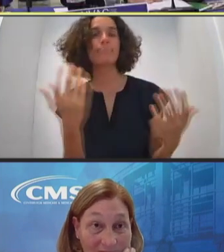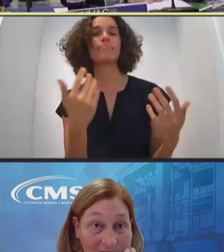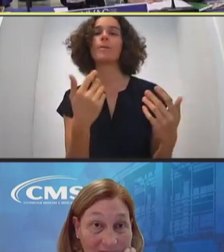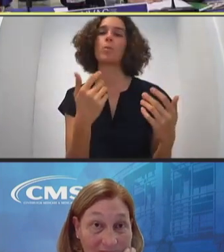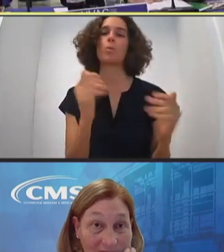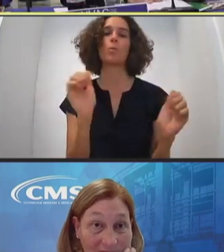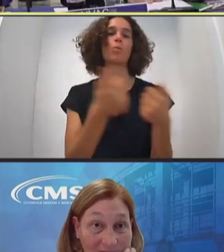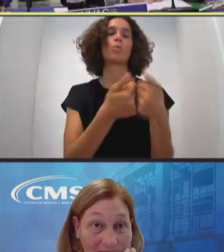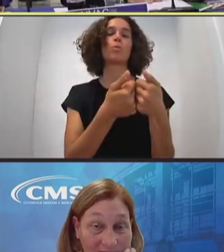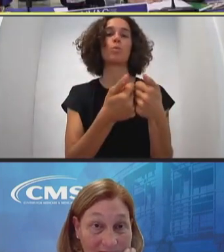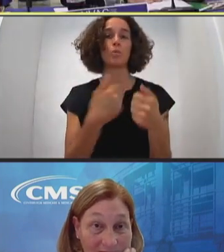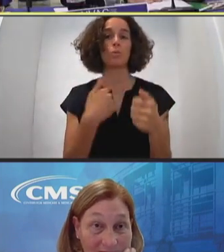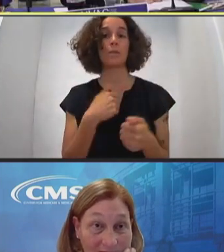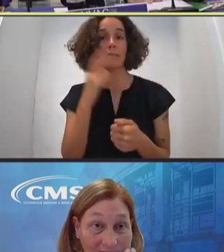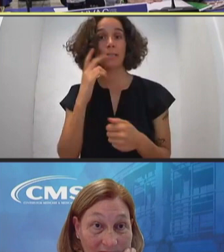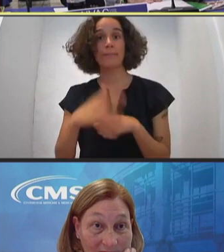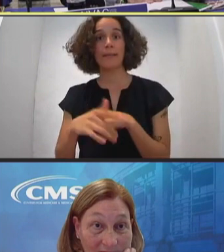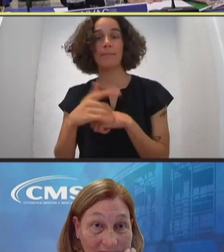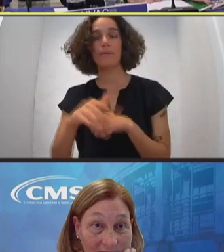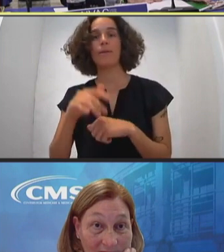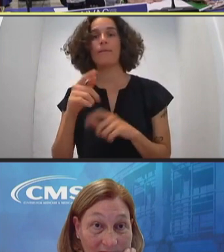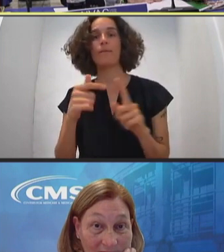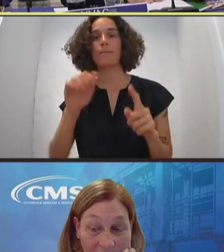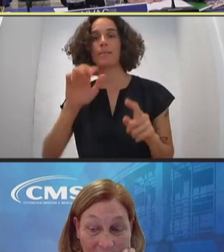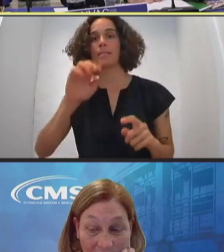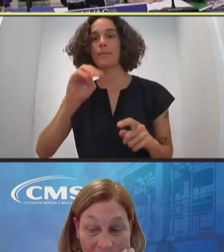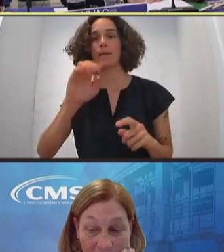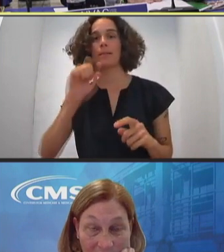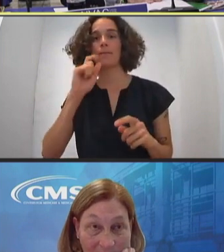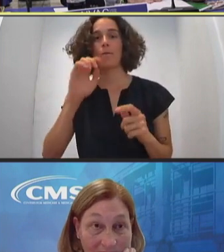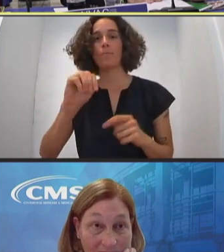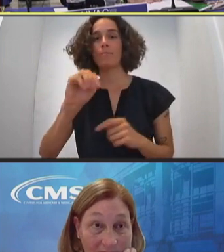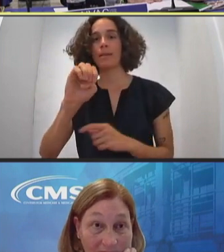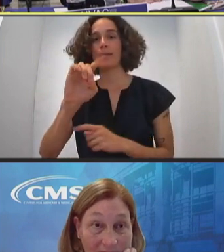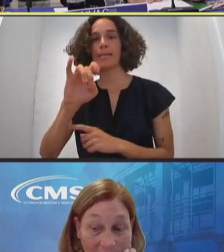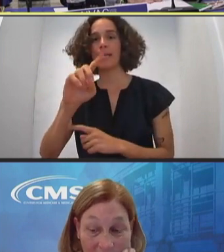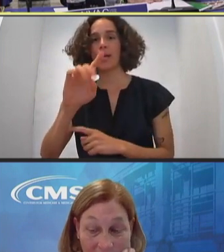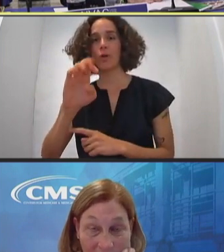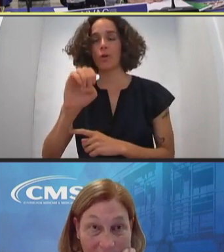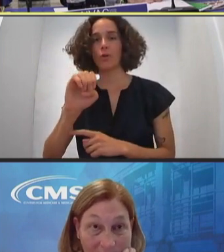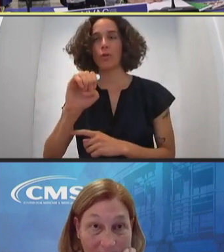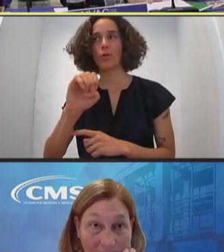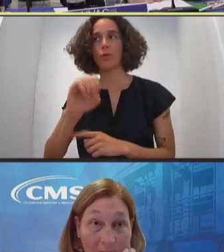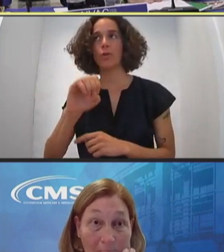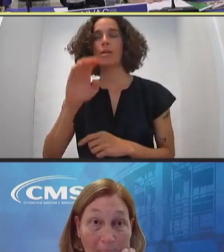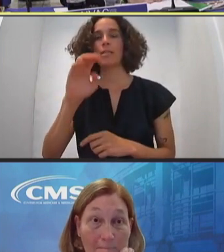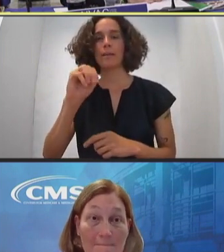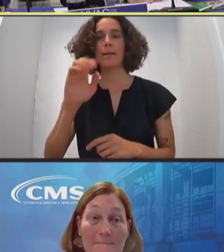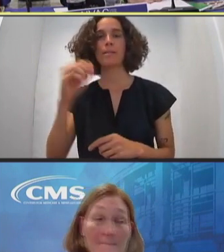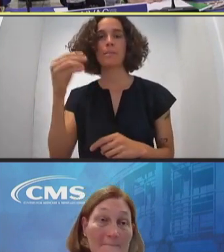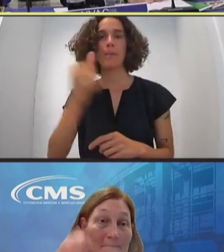Medicare. CMS is the payer. Even though it's going through the states, CMS is the ultimate